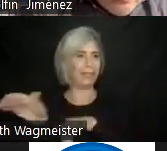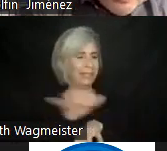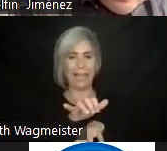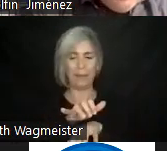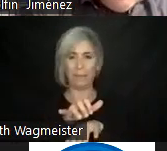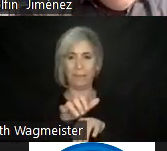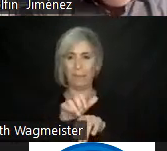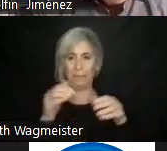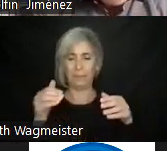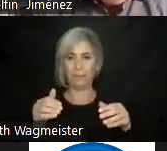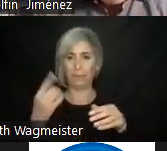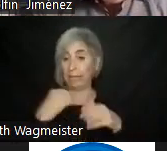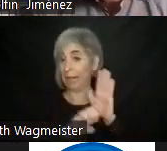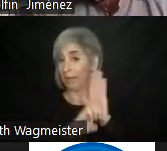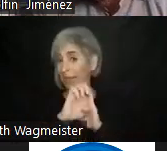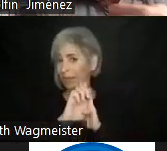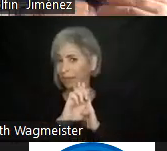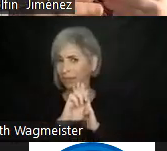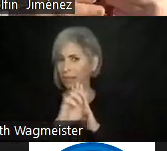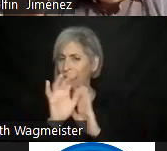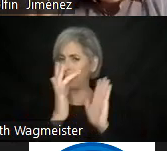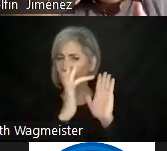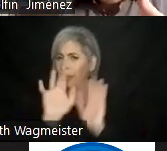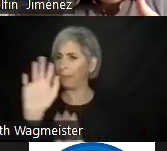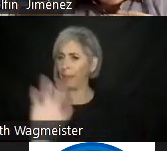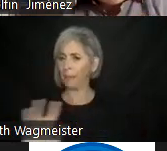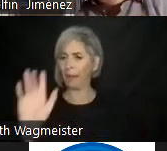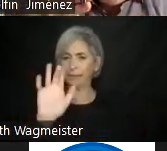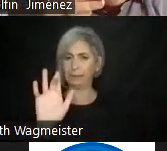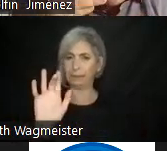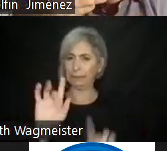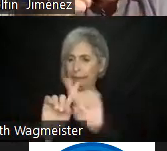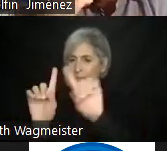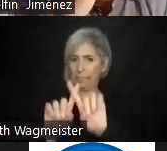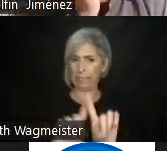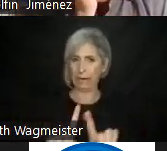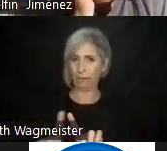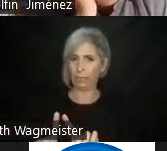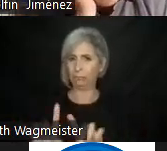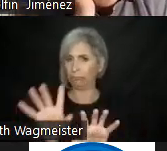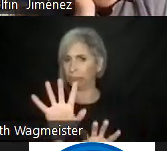for instance. Then there are different considerations.